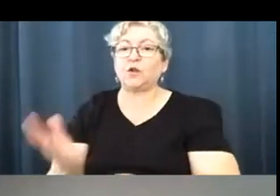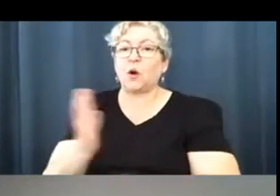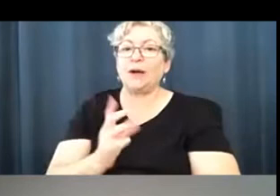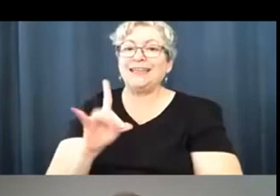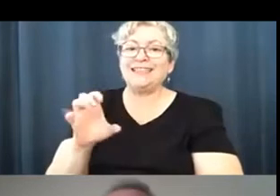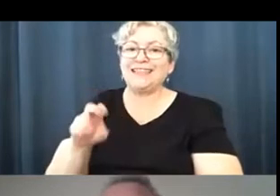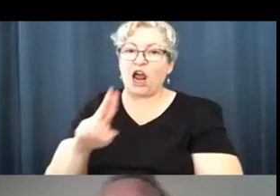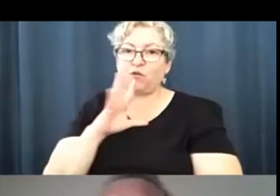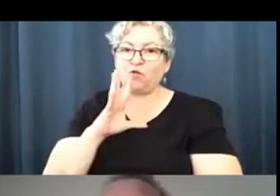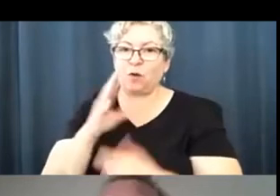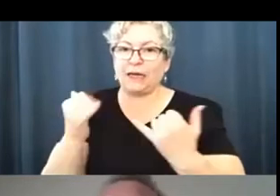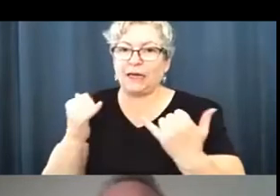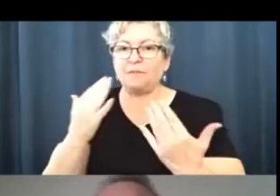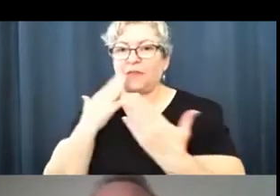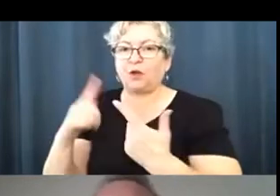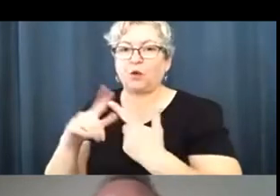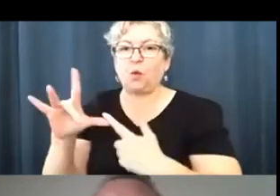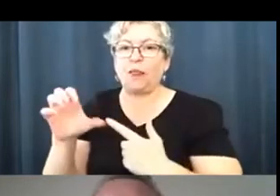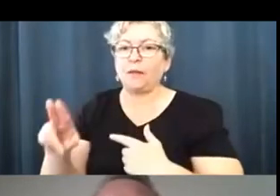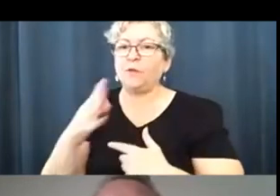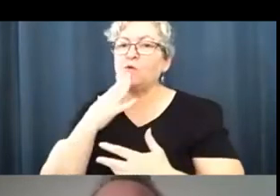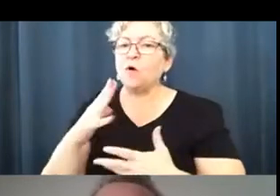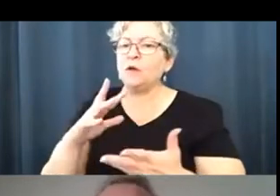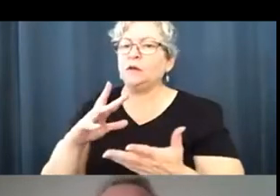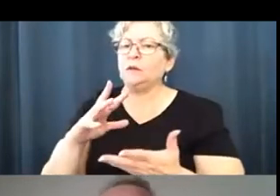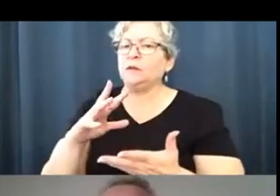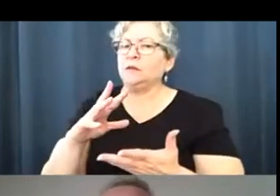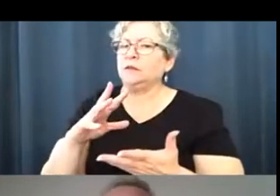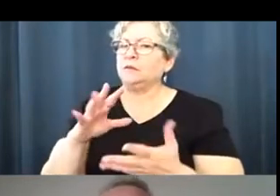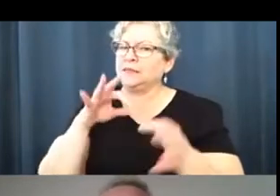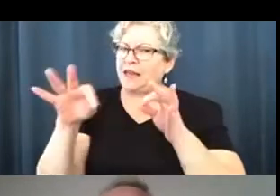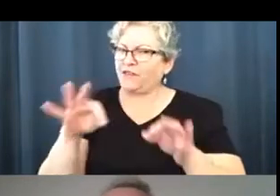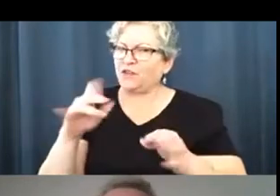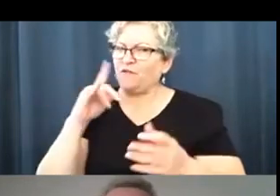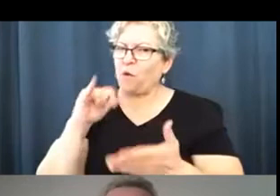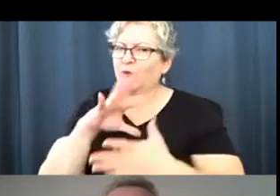and good definition of inclusion. Now we talk about digital inclusion, right?